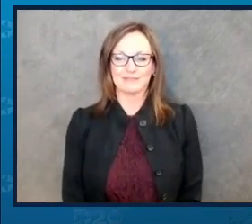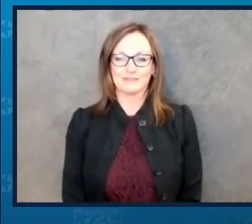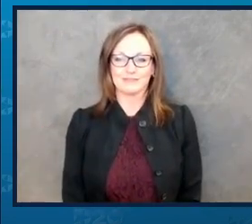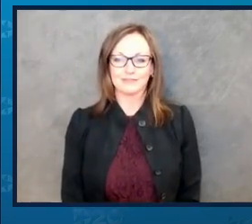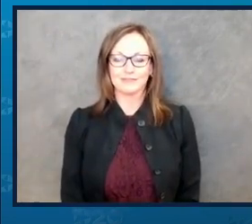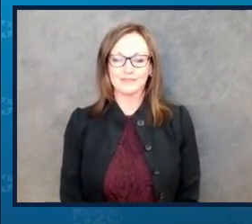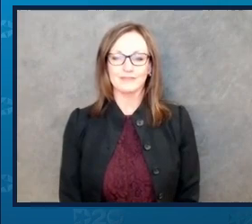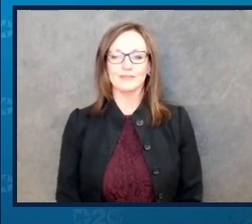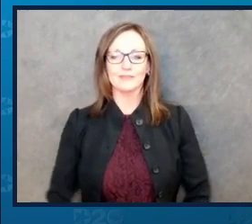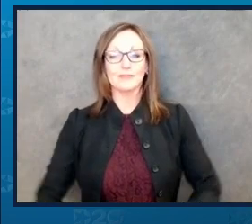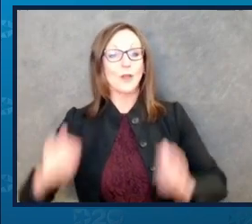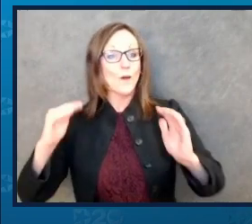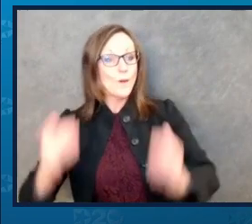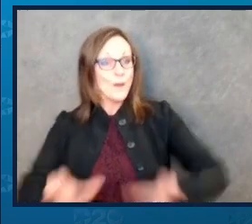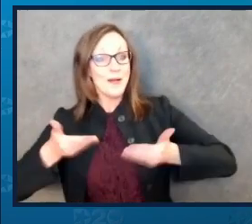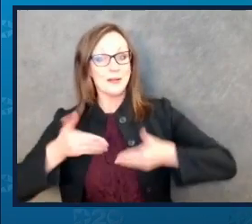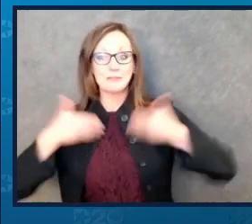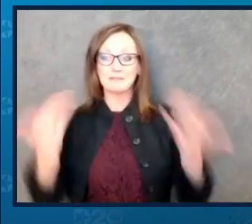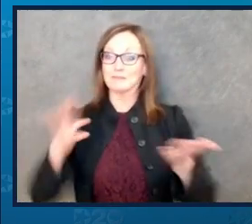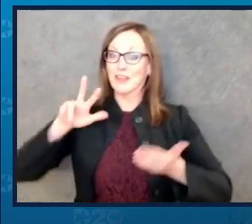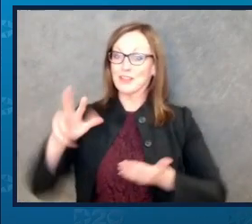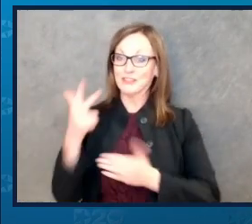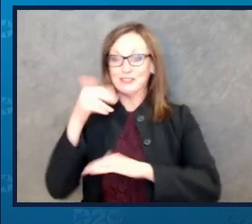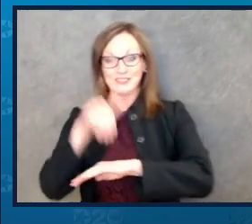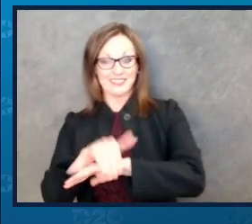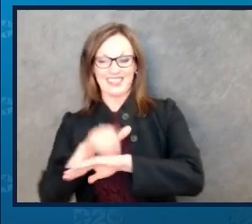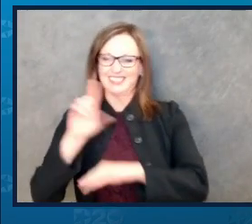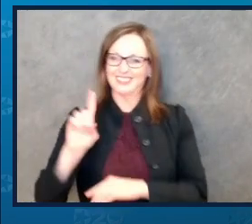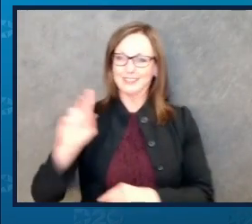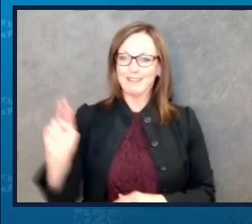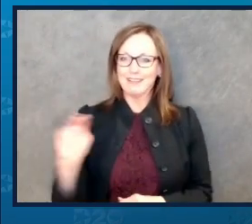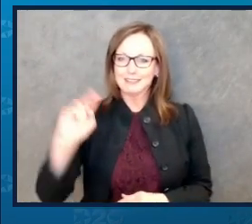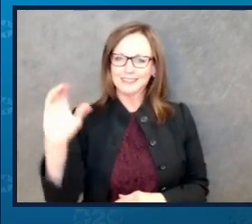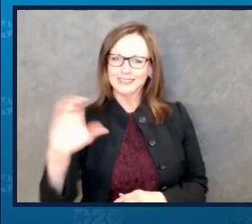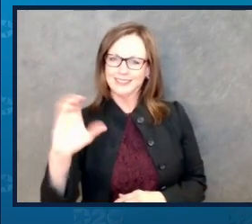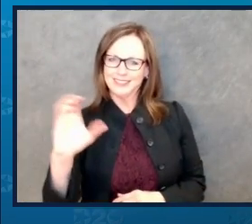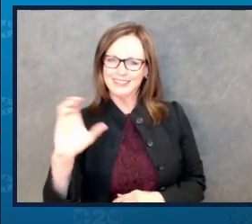KERRY. WELCOME TONIGHT THREE OF DEMOCRATIC NATIONAL CONVENTION.